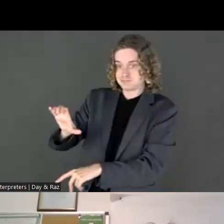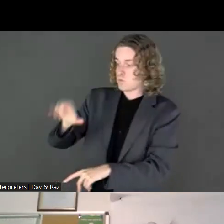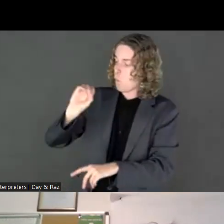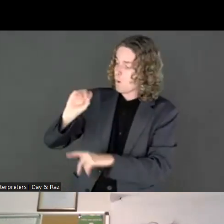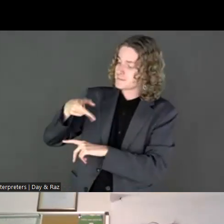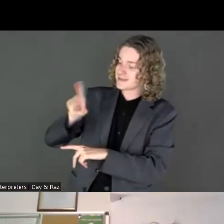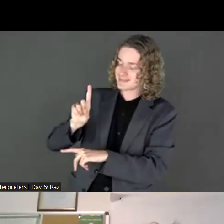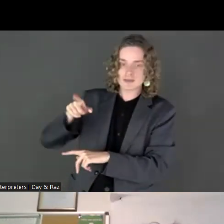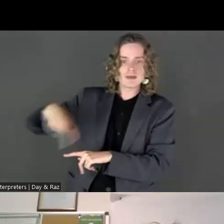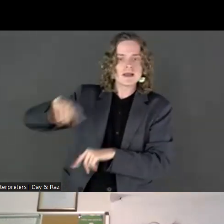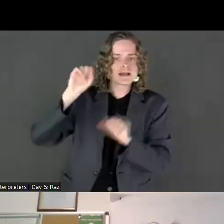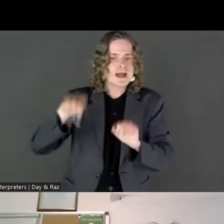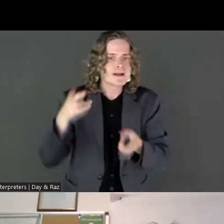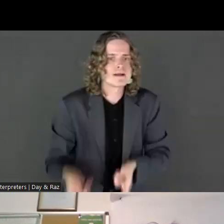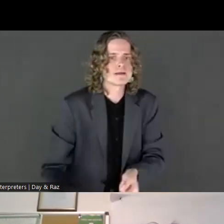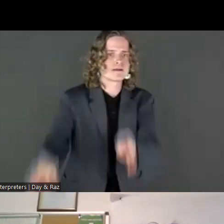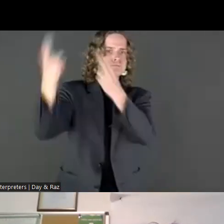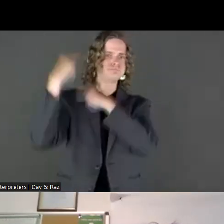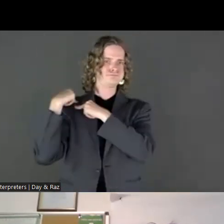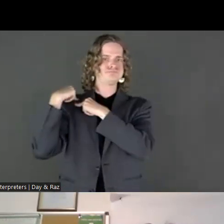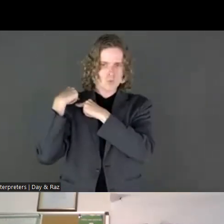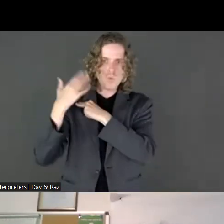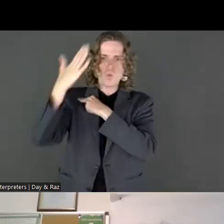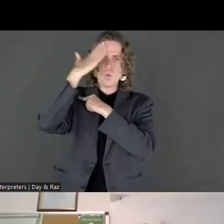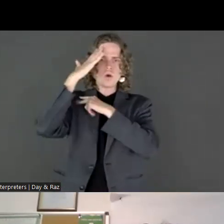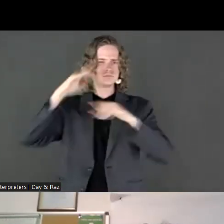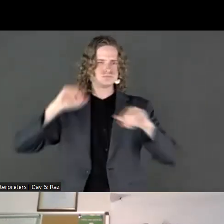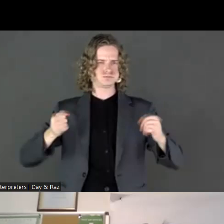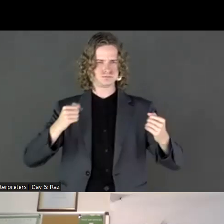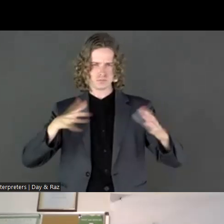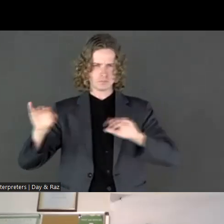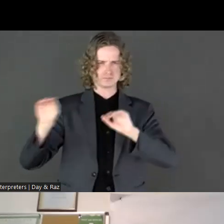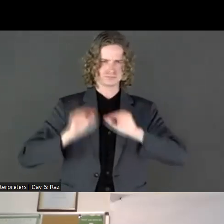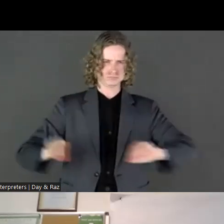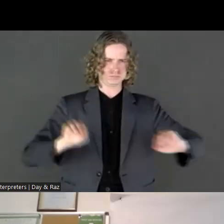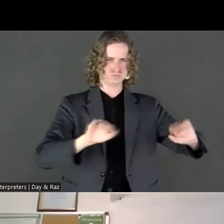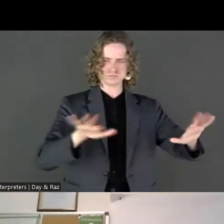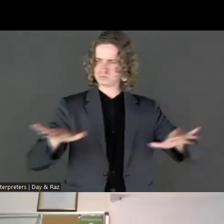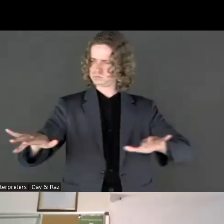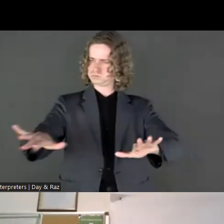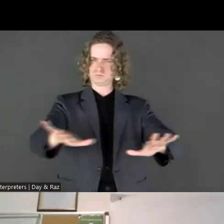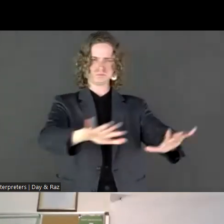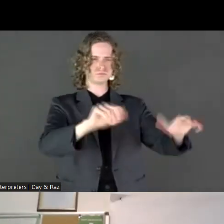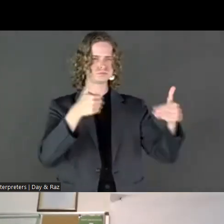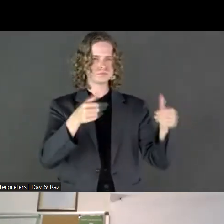Thank you for the question. Um, I think that this is a bridge is a good model of, you know, when we